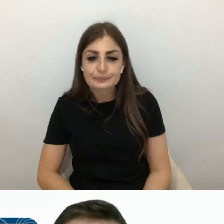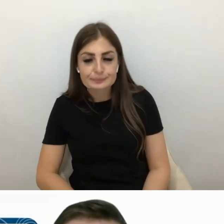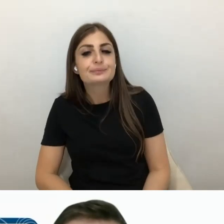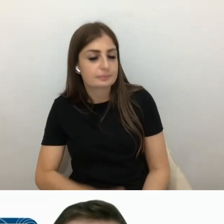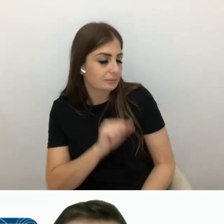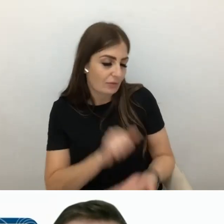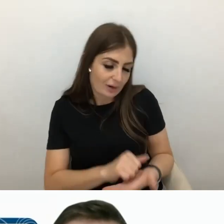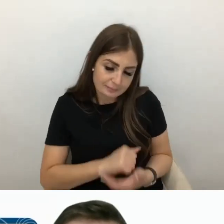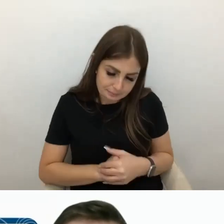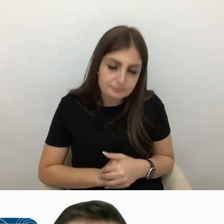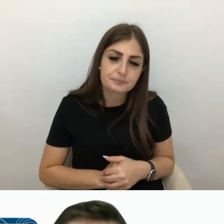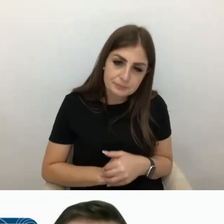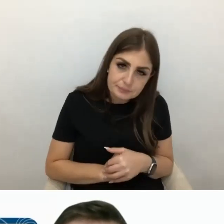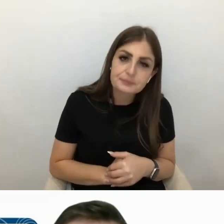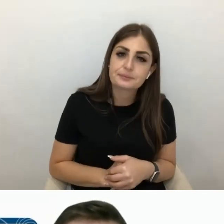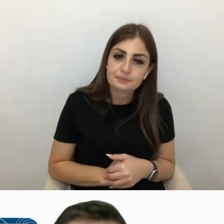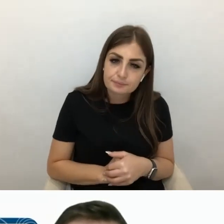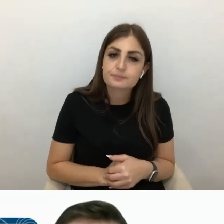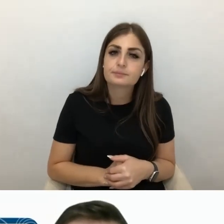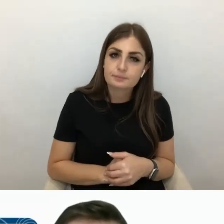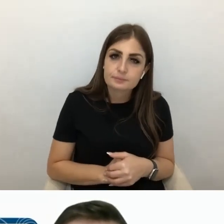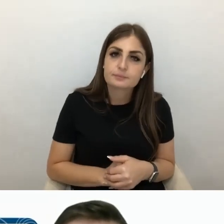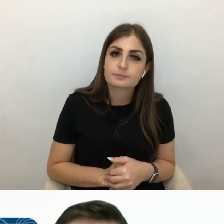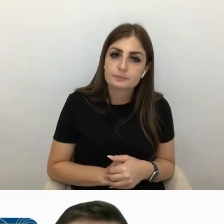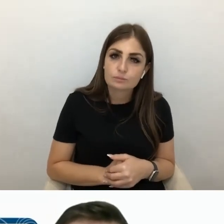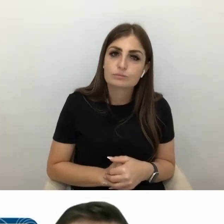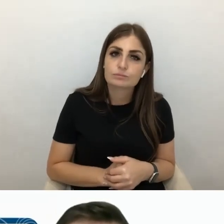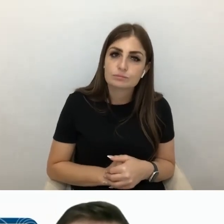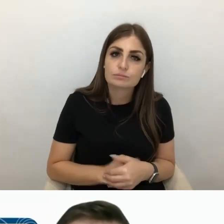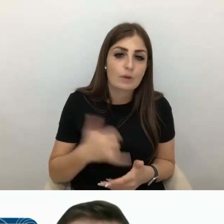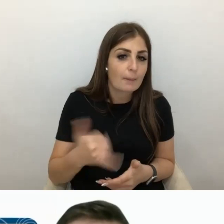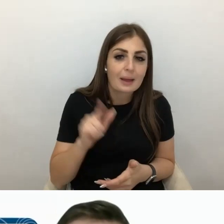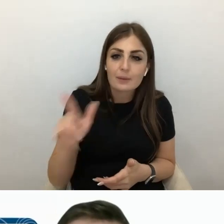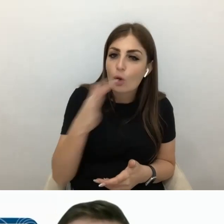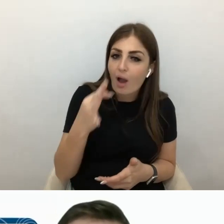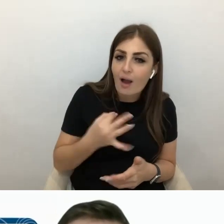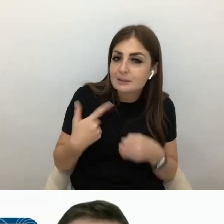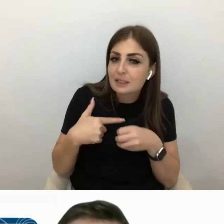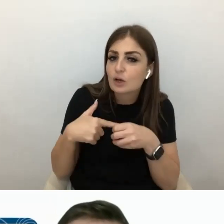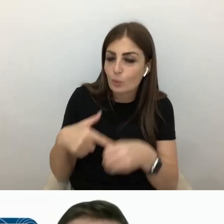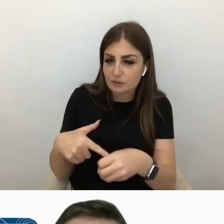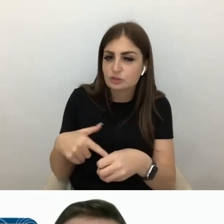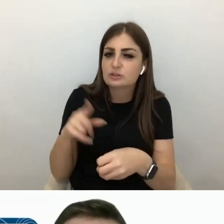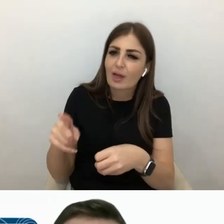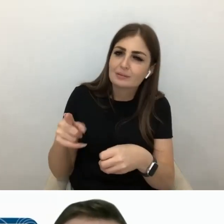It might be, for example, that you are asking a question that even the lawyer doesn't know